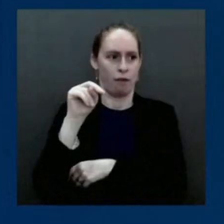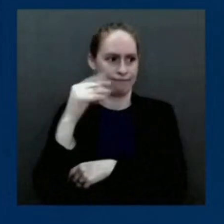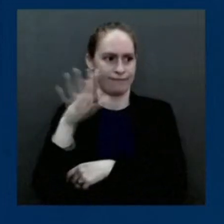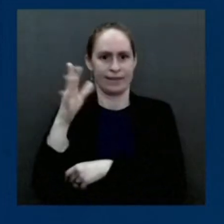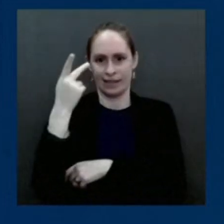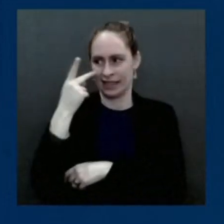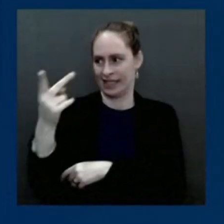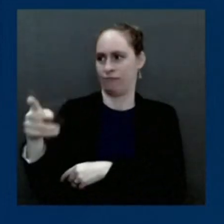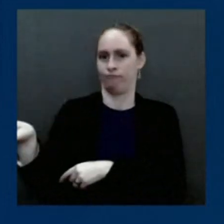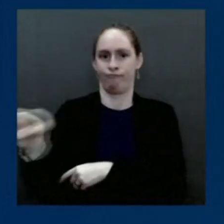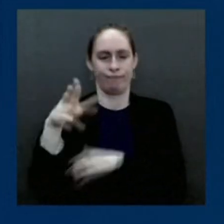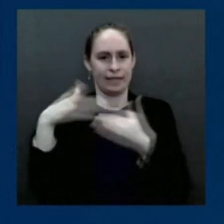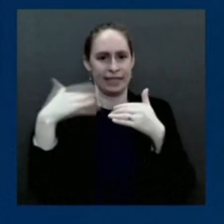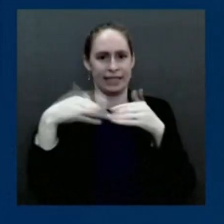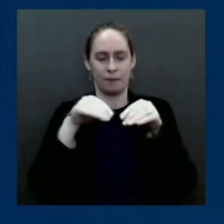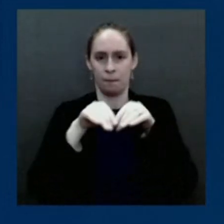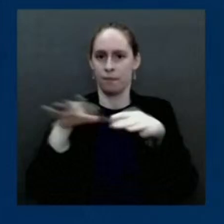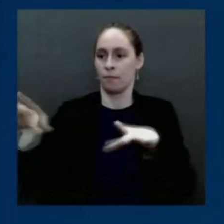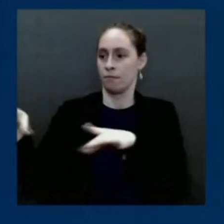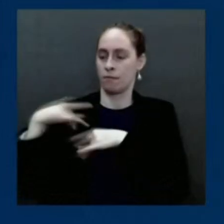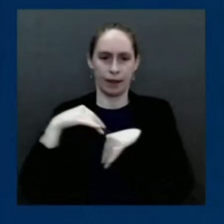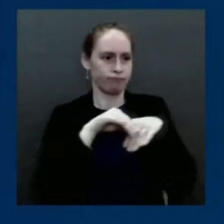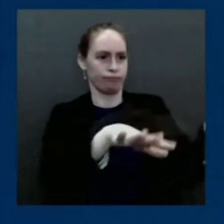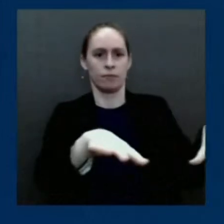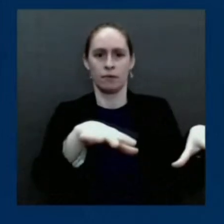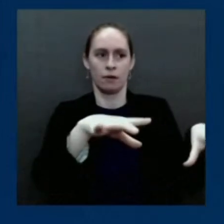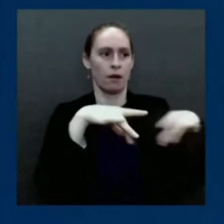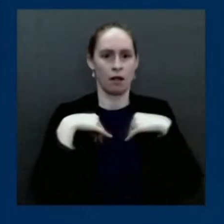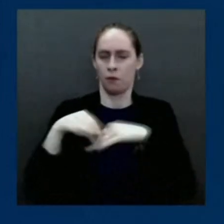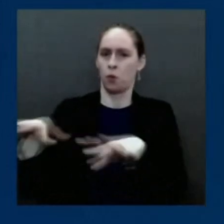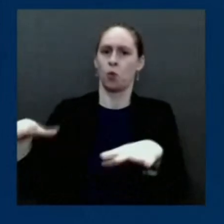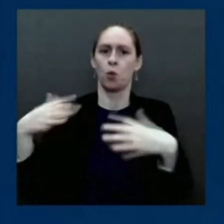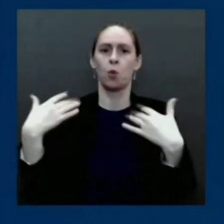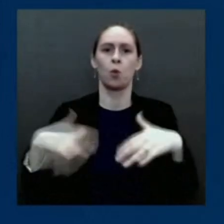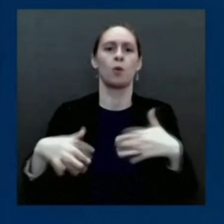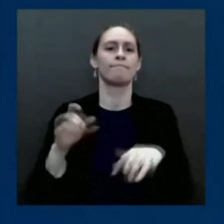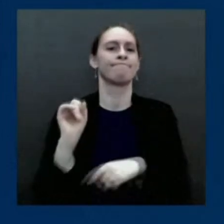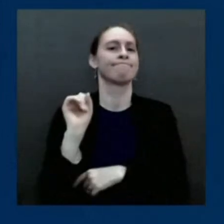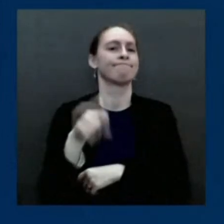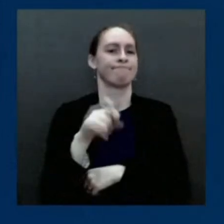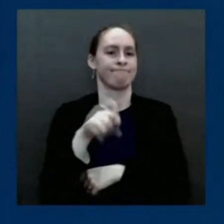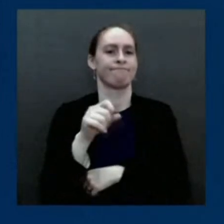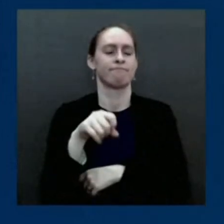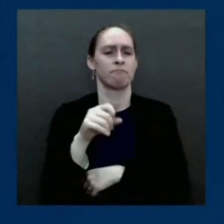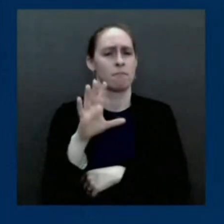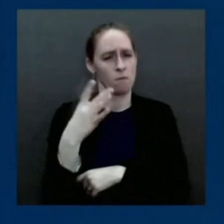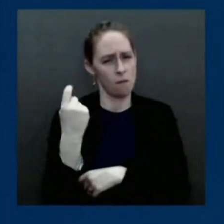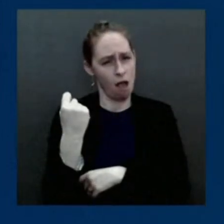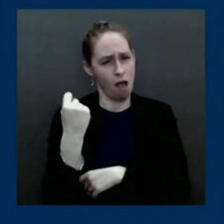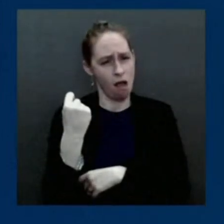VIRUS. WE KNOW THAT FROM THE NUMBERS WE'RE SEEING BUT I THINK EACH